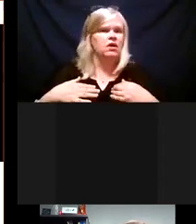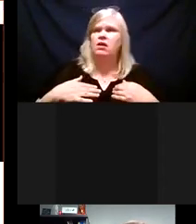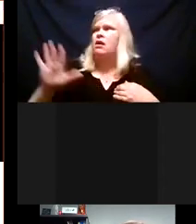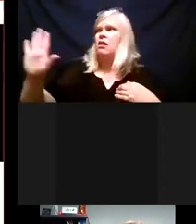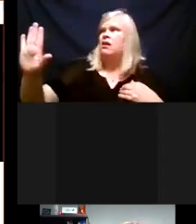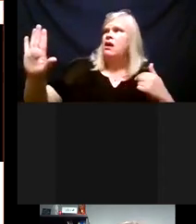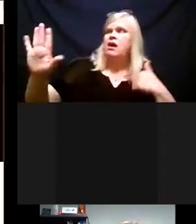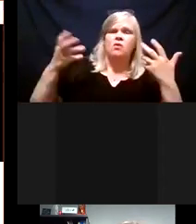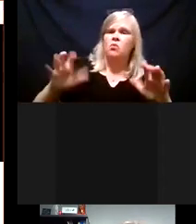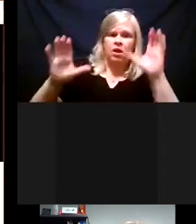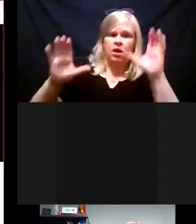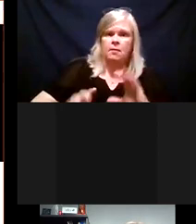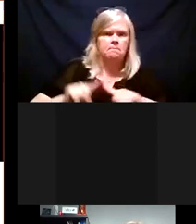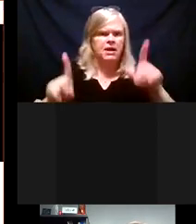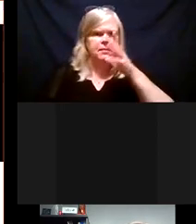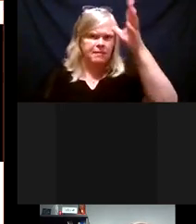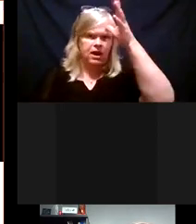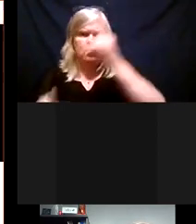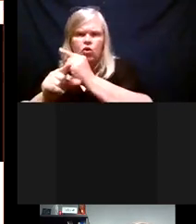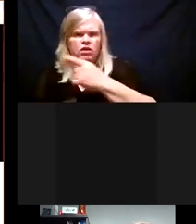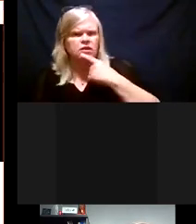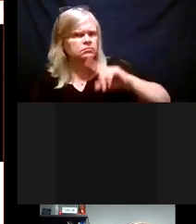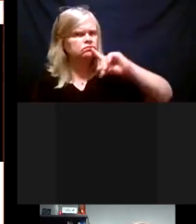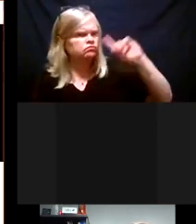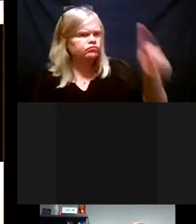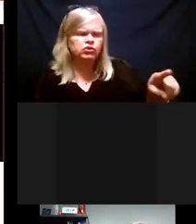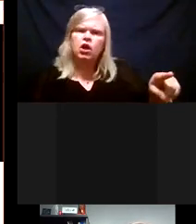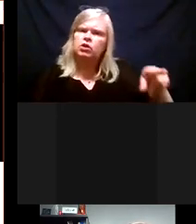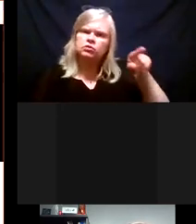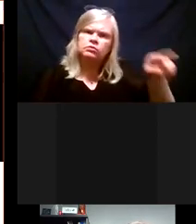THE PARENT OR GUARDIANS REQUEST ARE INSISTING ON IT.